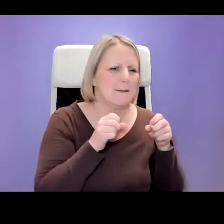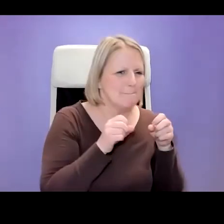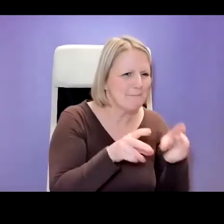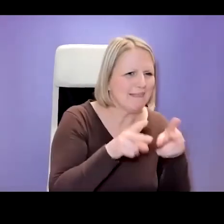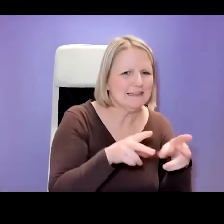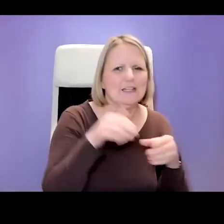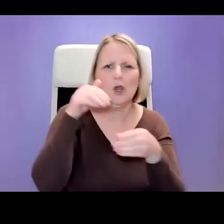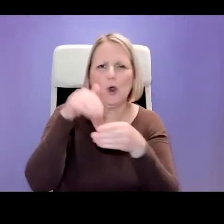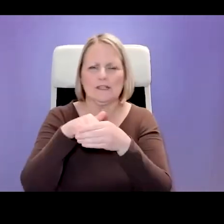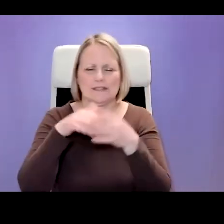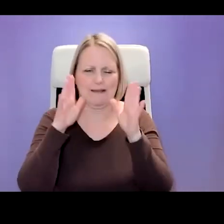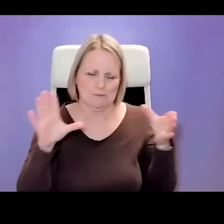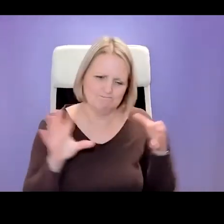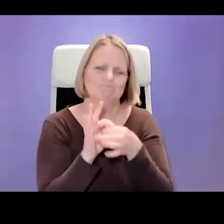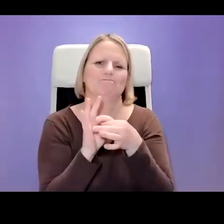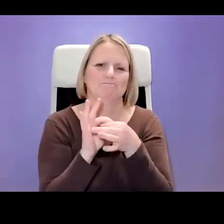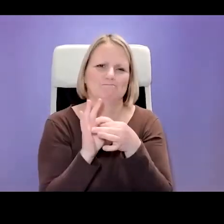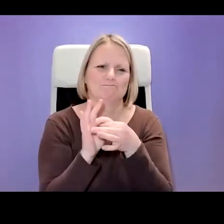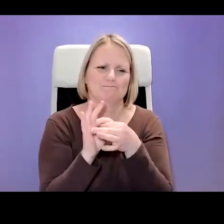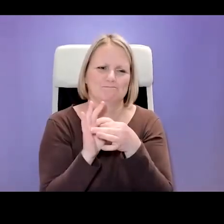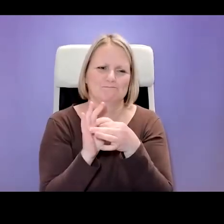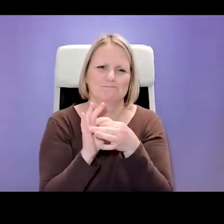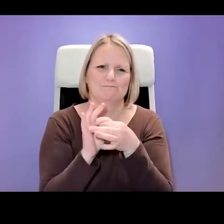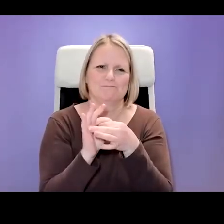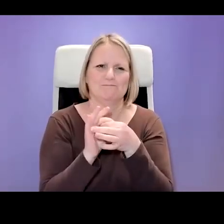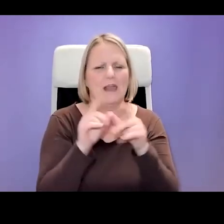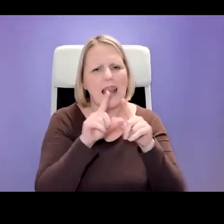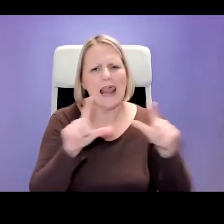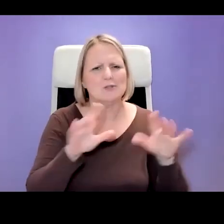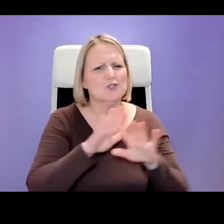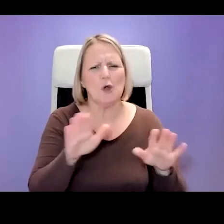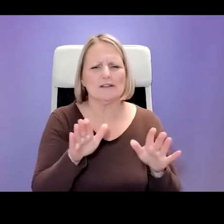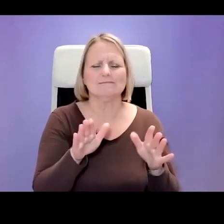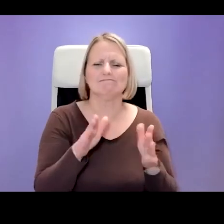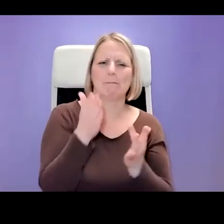are never separated and language that we use is not neutral, but it constructs certain realities.